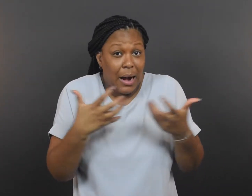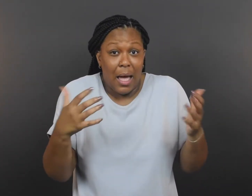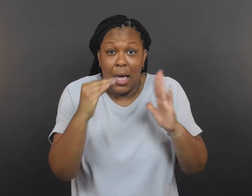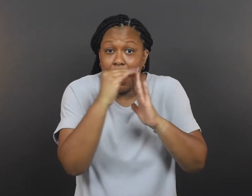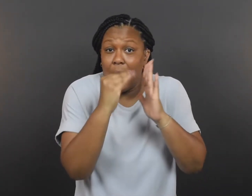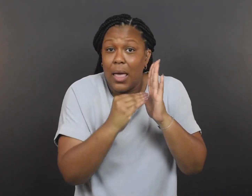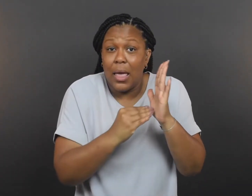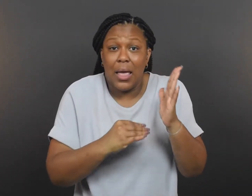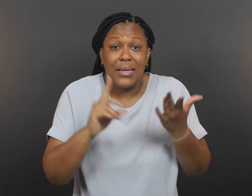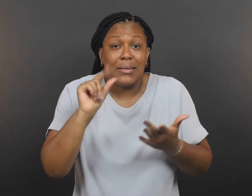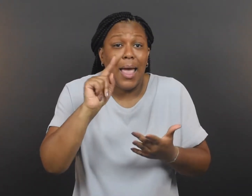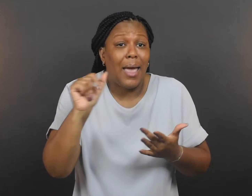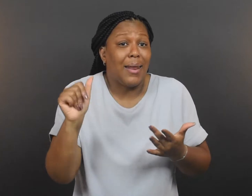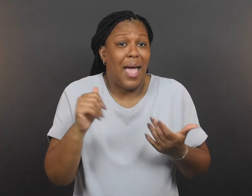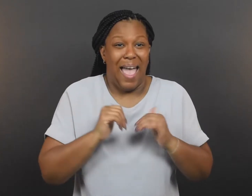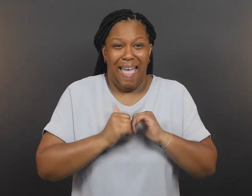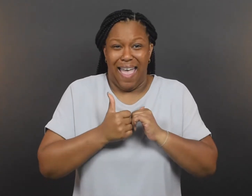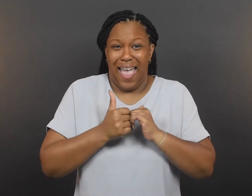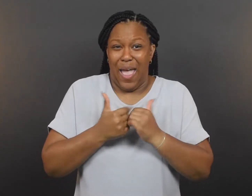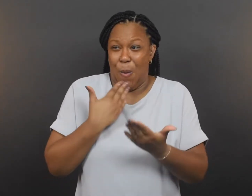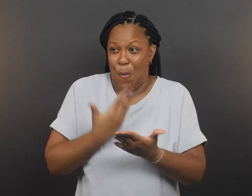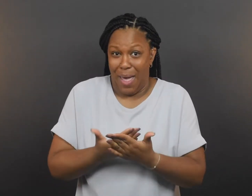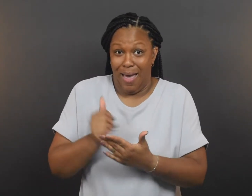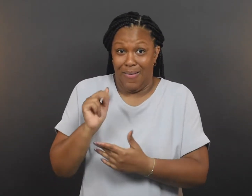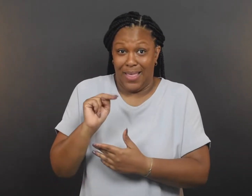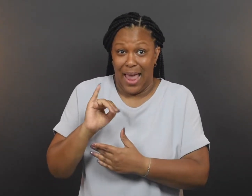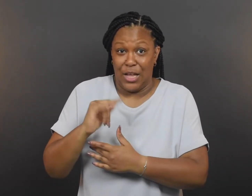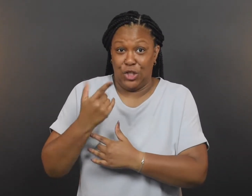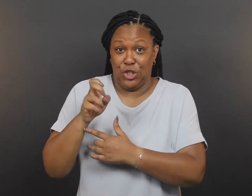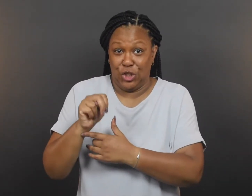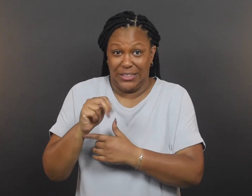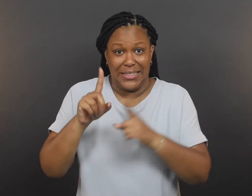“We didn’t have a lot of data on how well antigen tests performed,